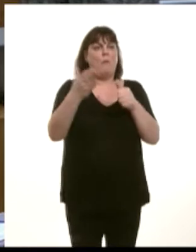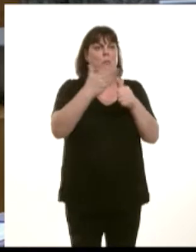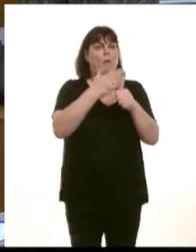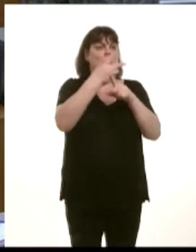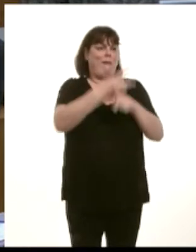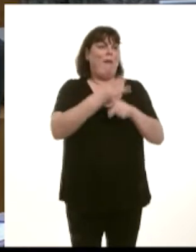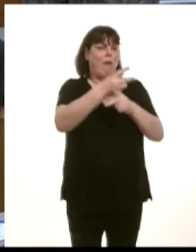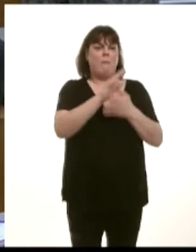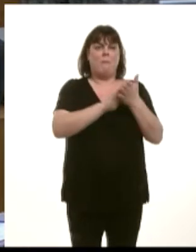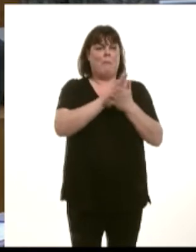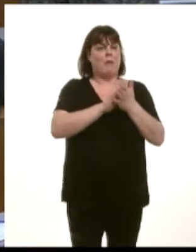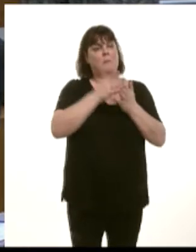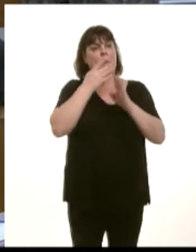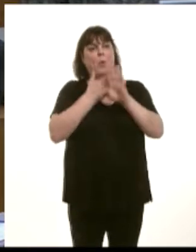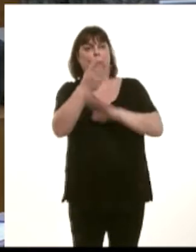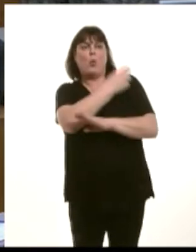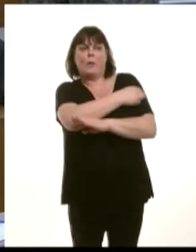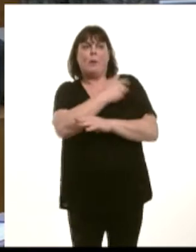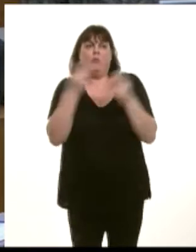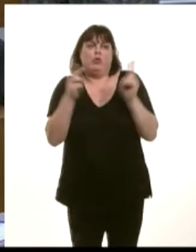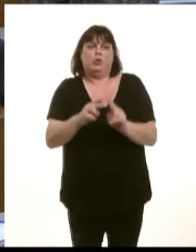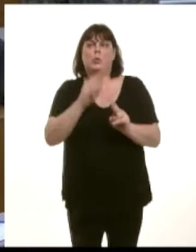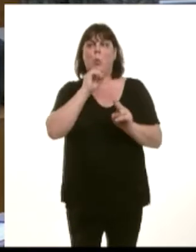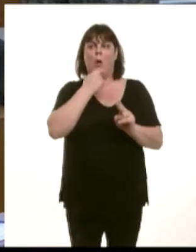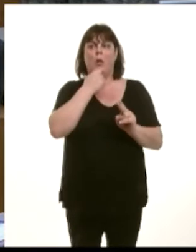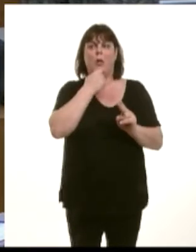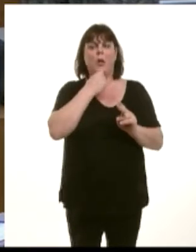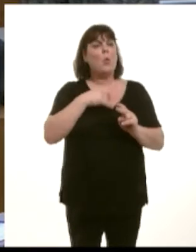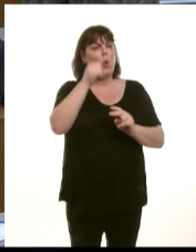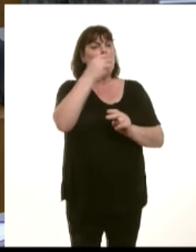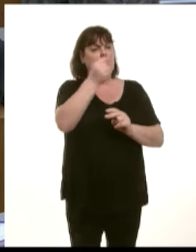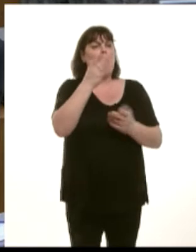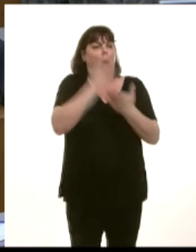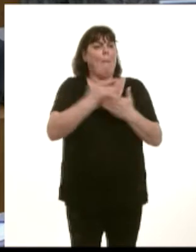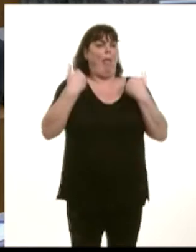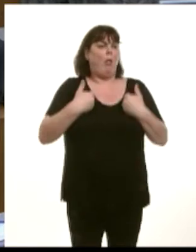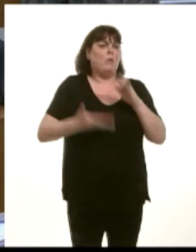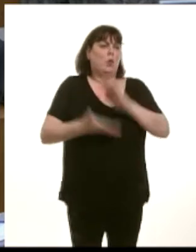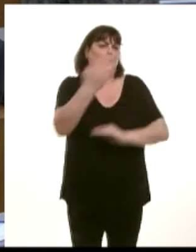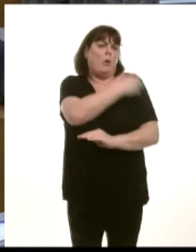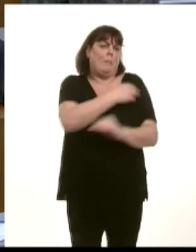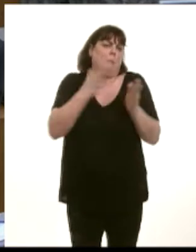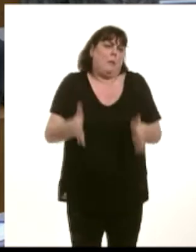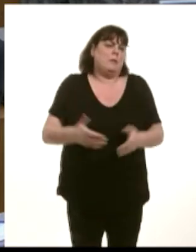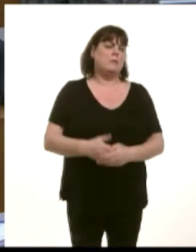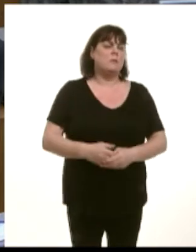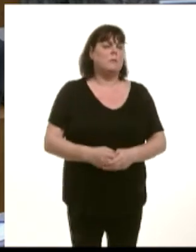pressure on A&E—not for some people, of course; they will still need to go to A&E. The pressures have been there in Wales.